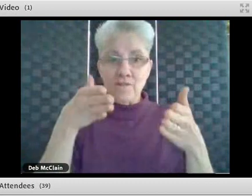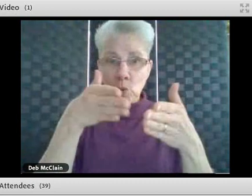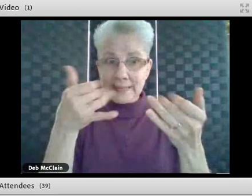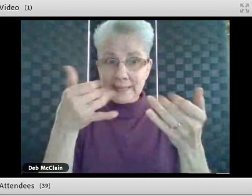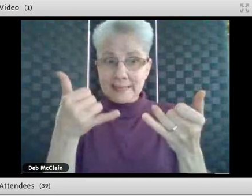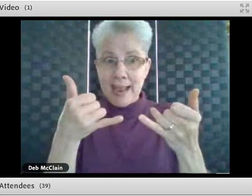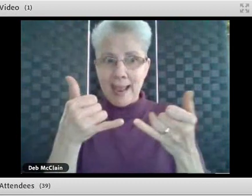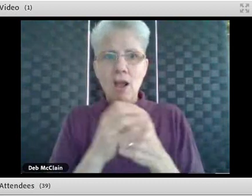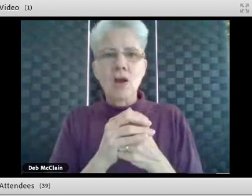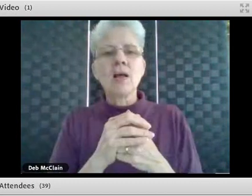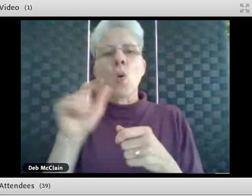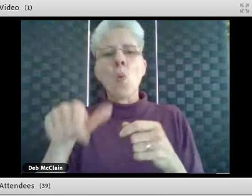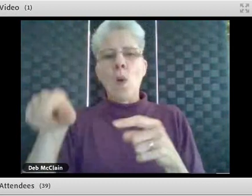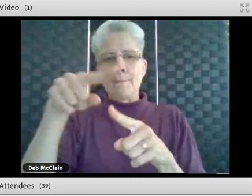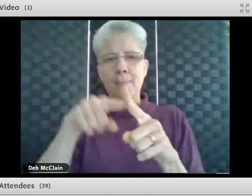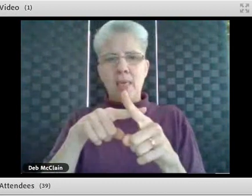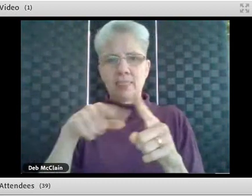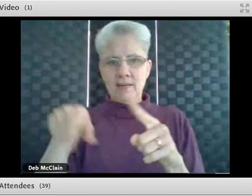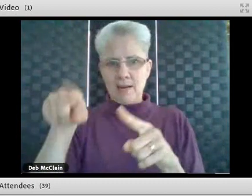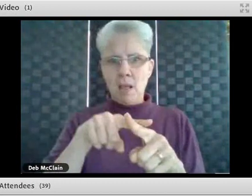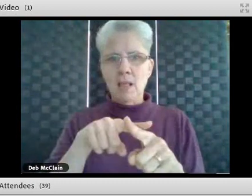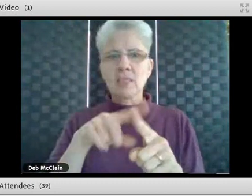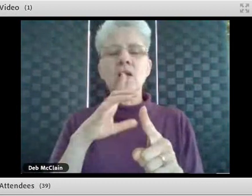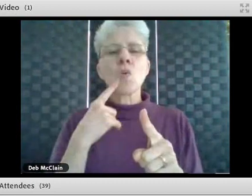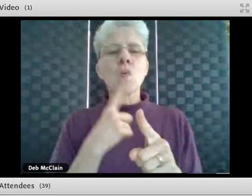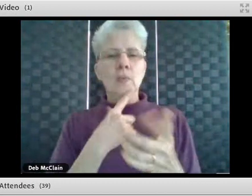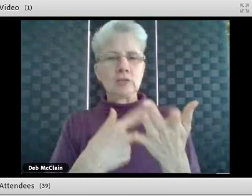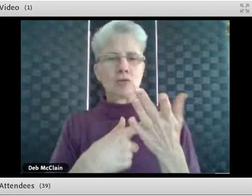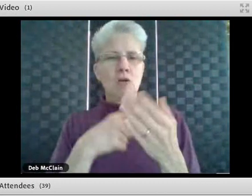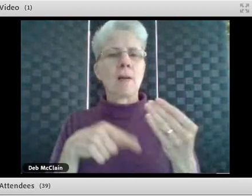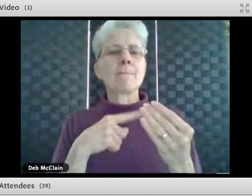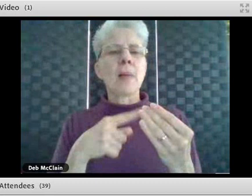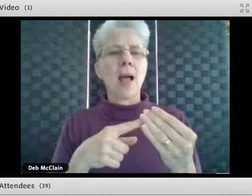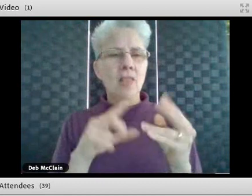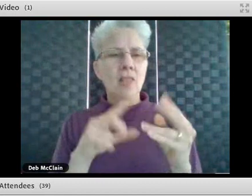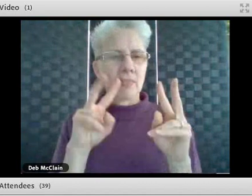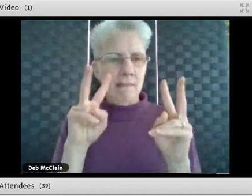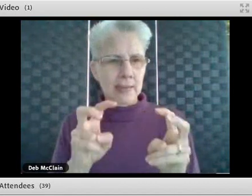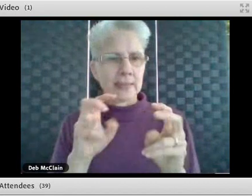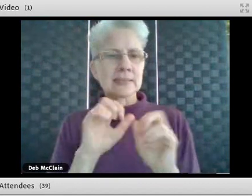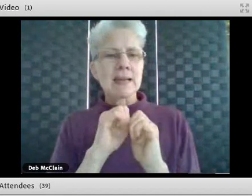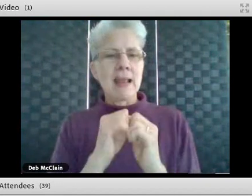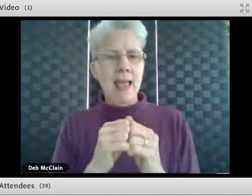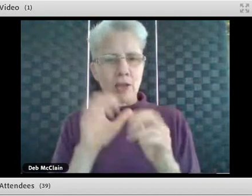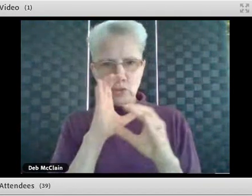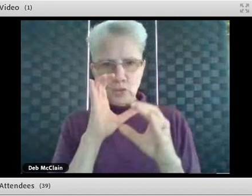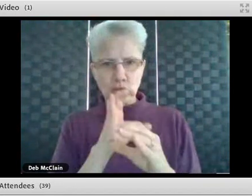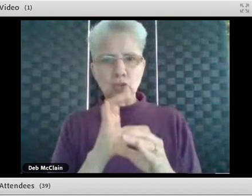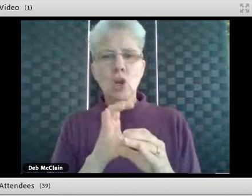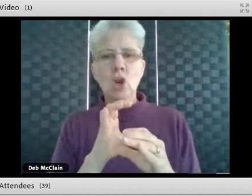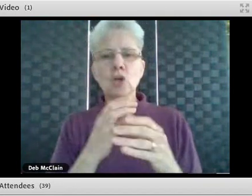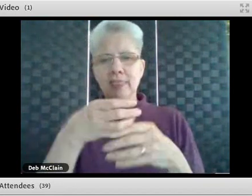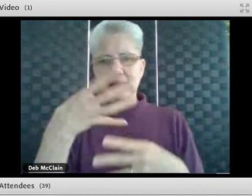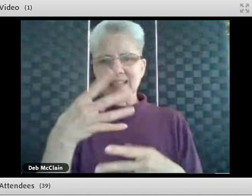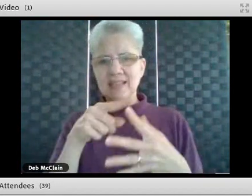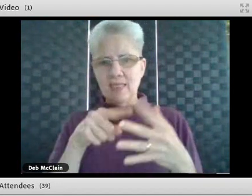That'll be a month from now, where we talk about subheadings and how to search the free-floating lists and so forth.